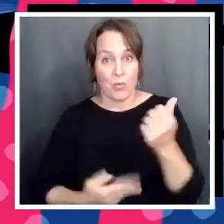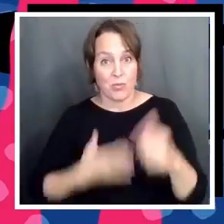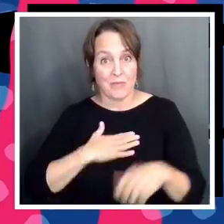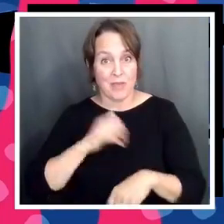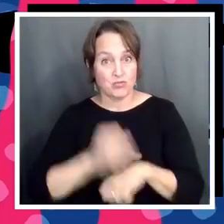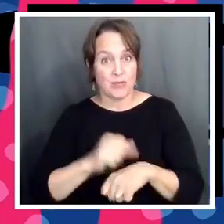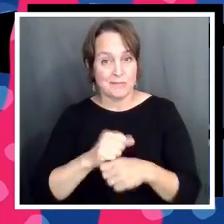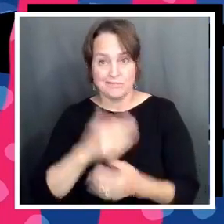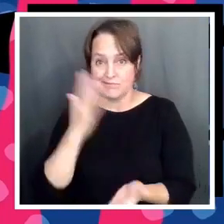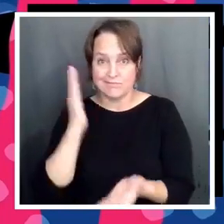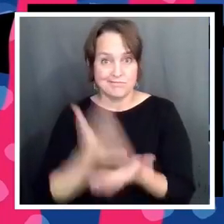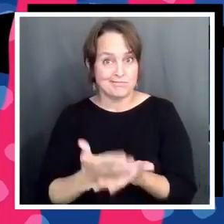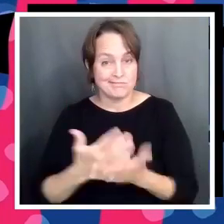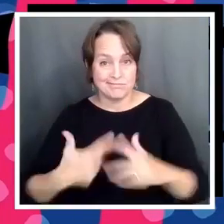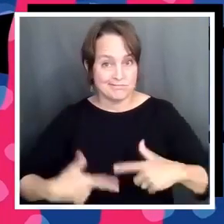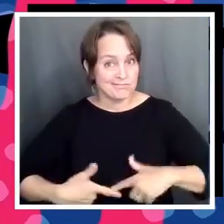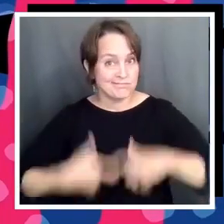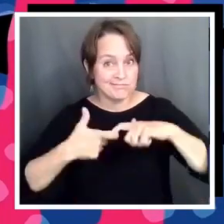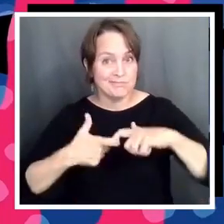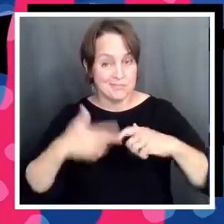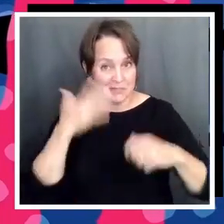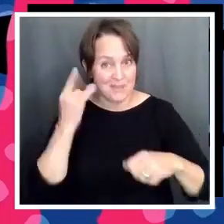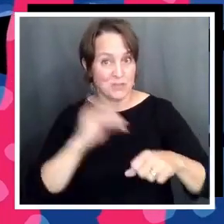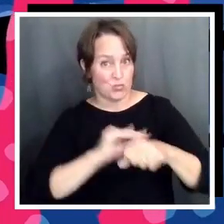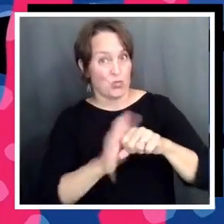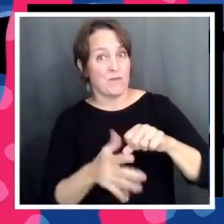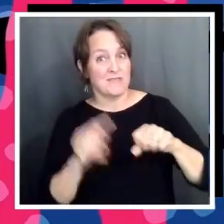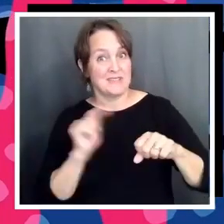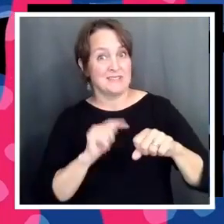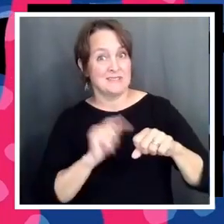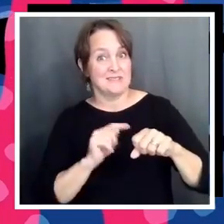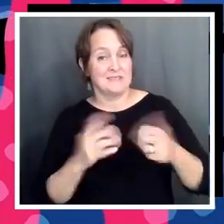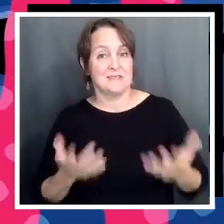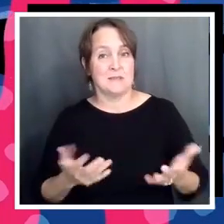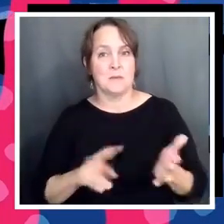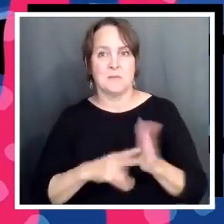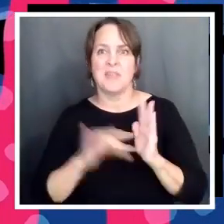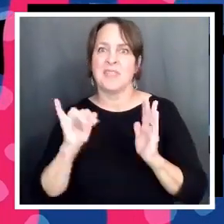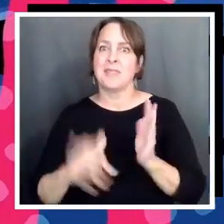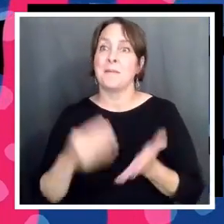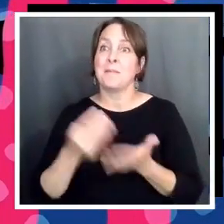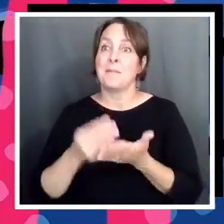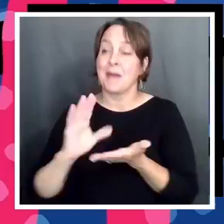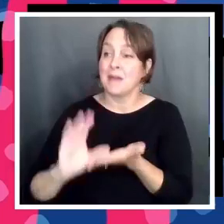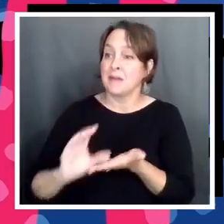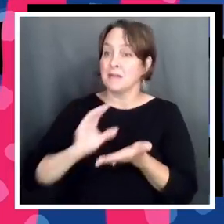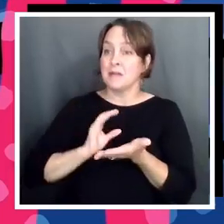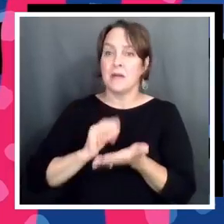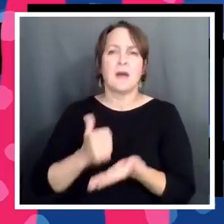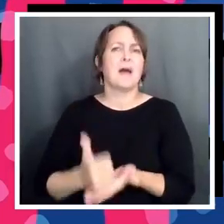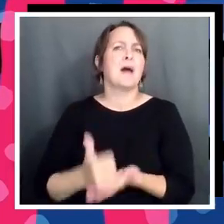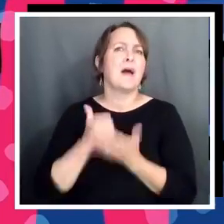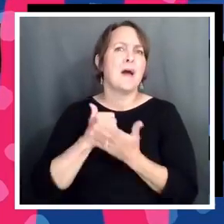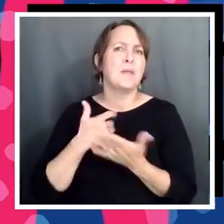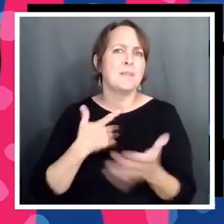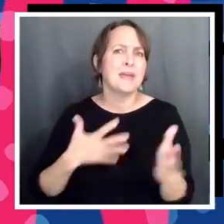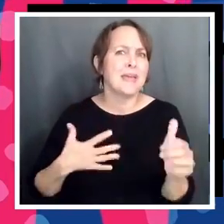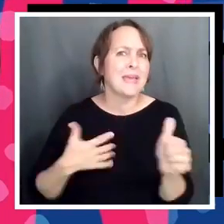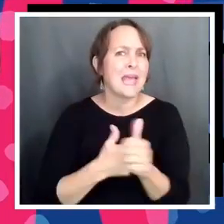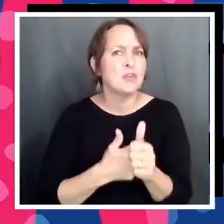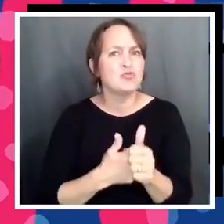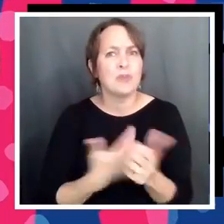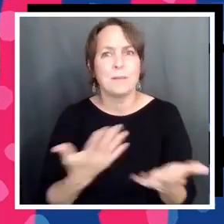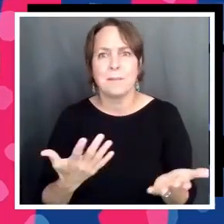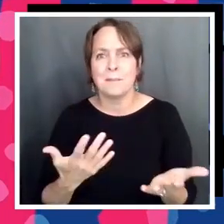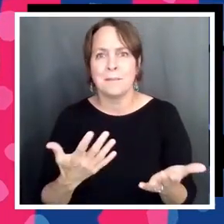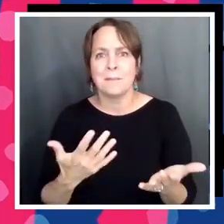ENDS MEET.